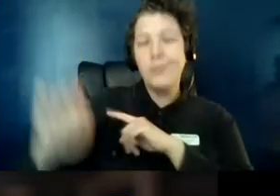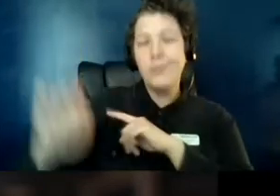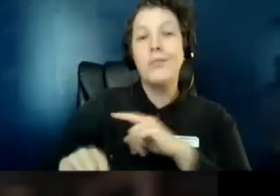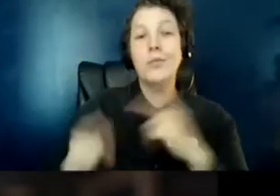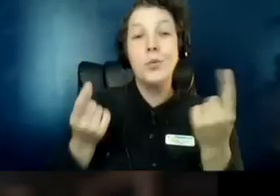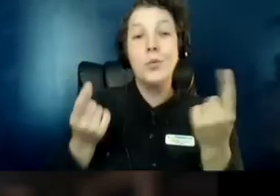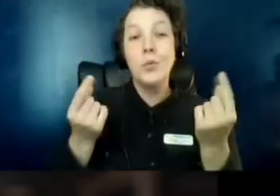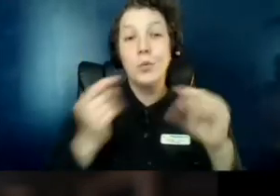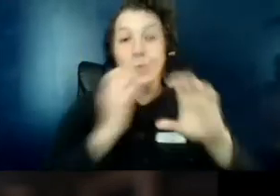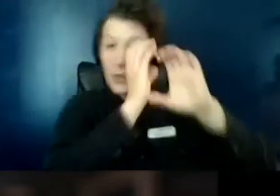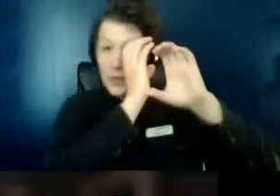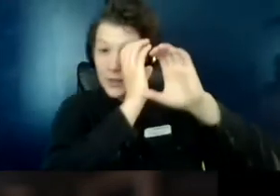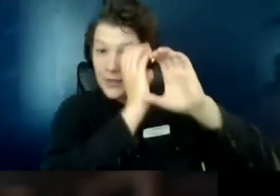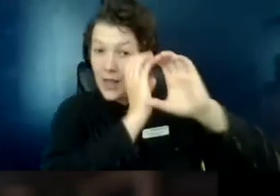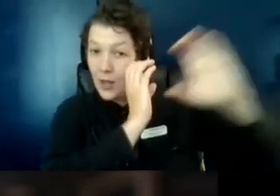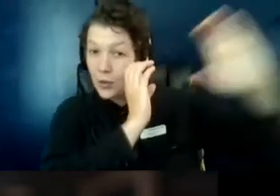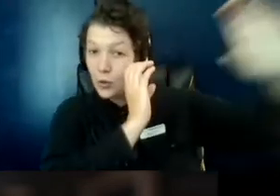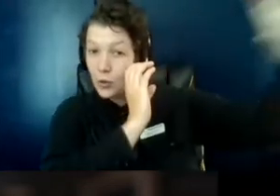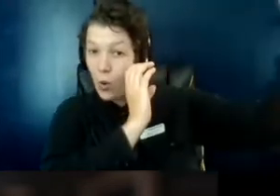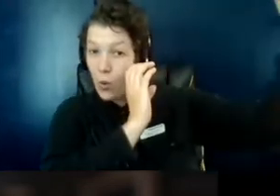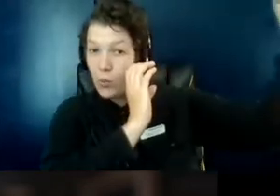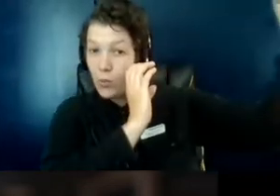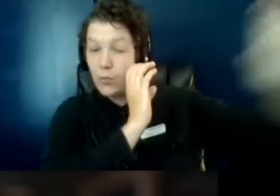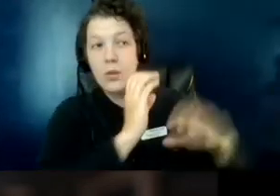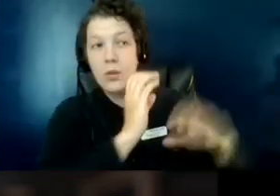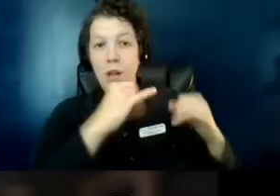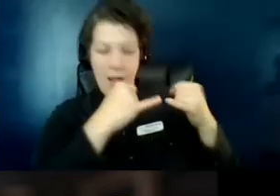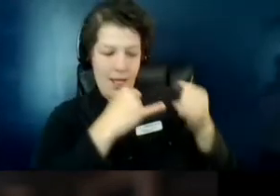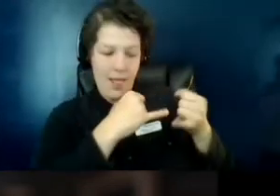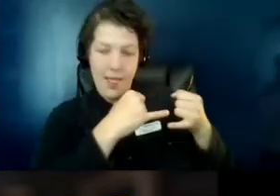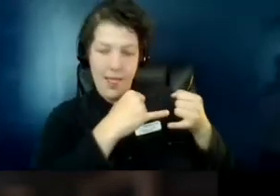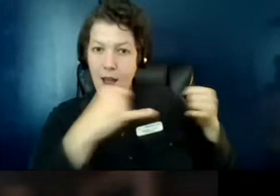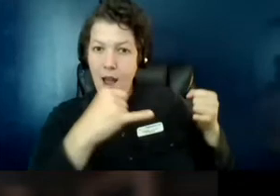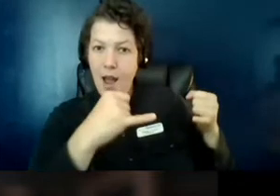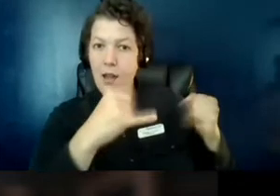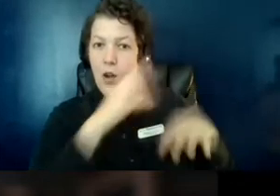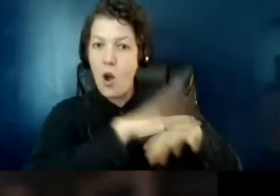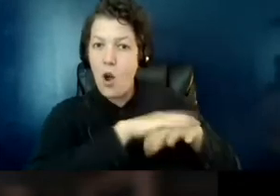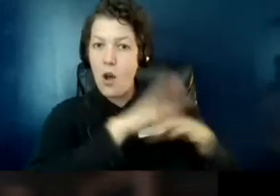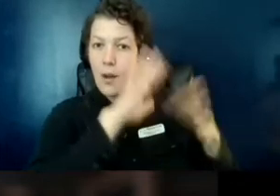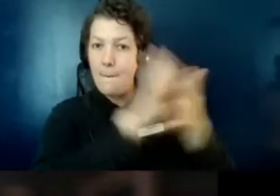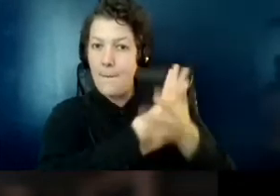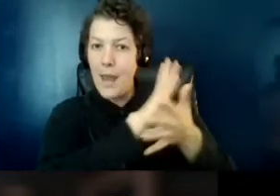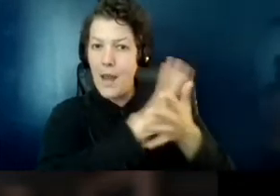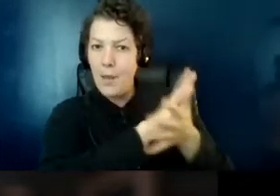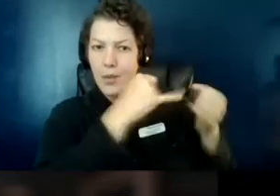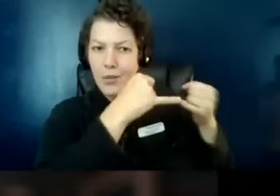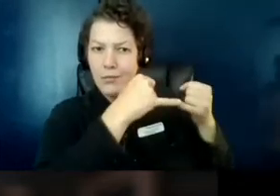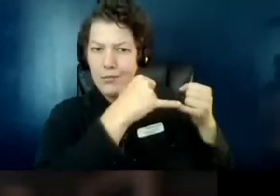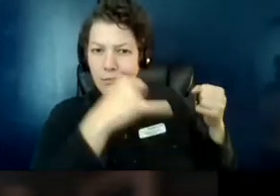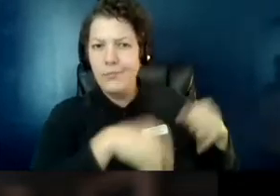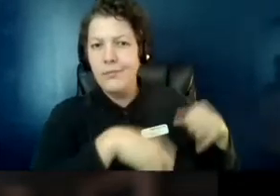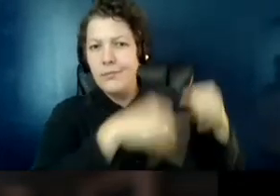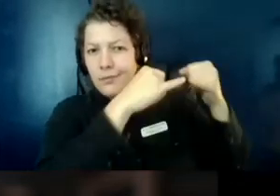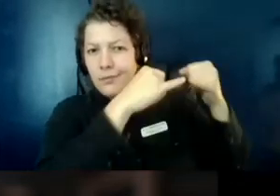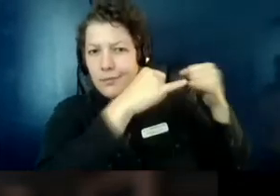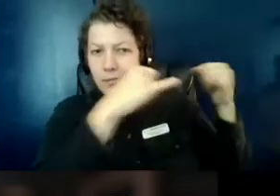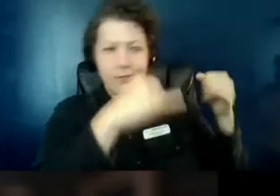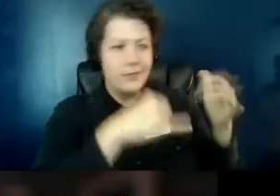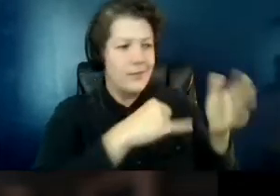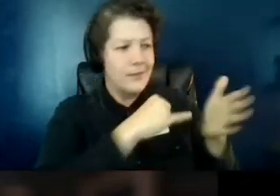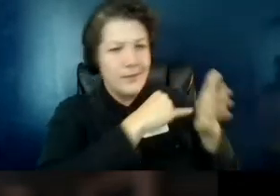after a period of time, another line. Because they don't have equipment, he figured out